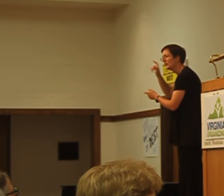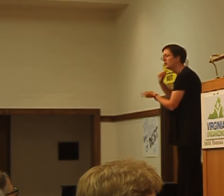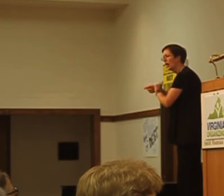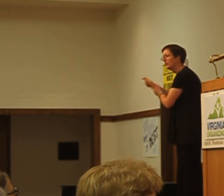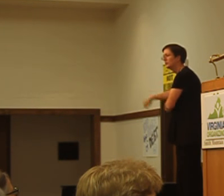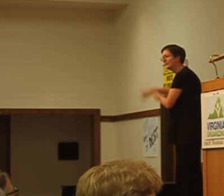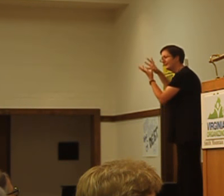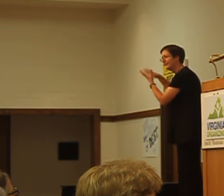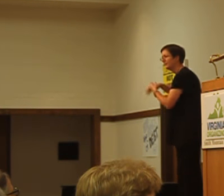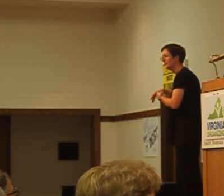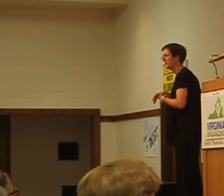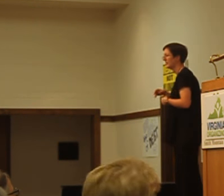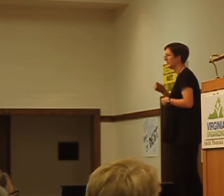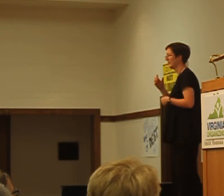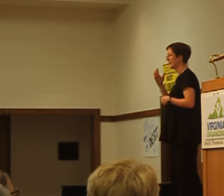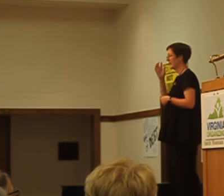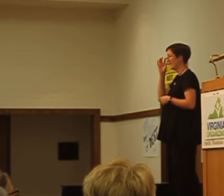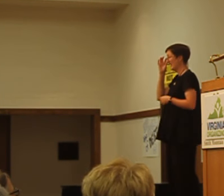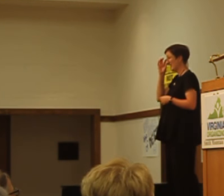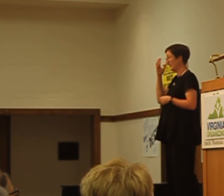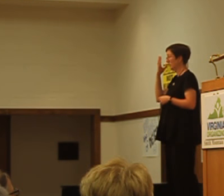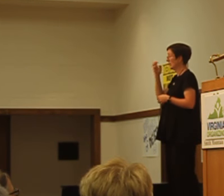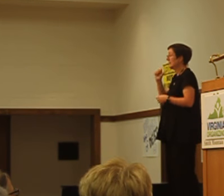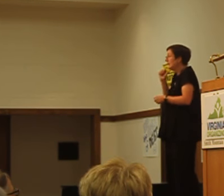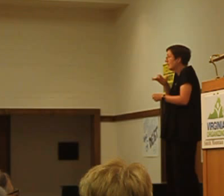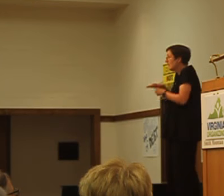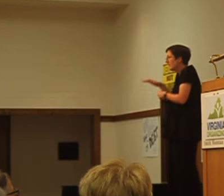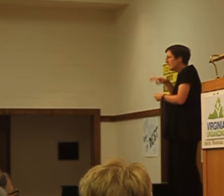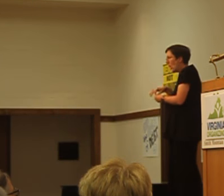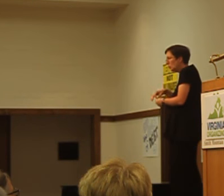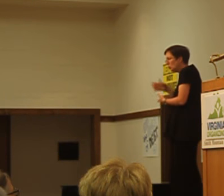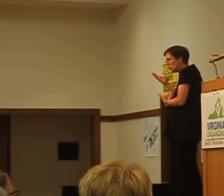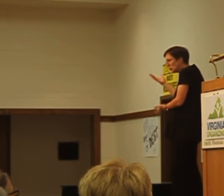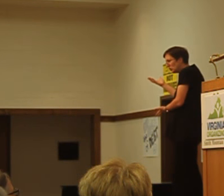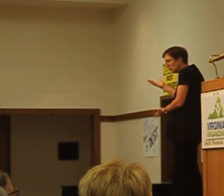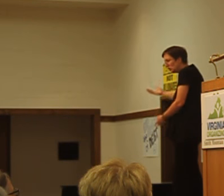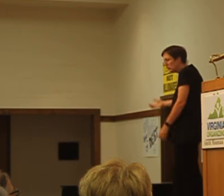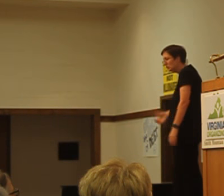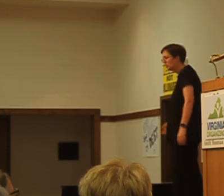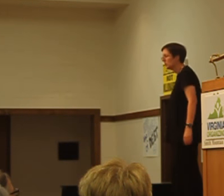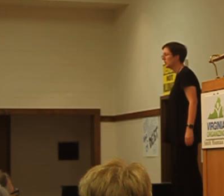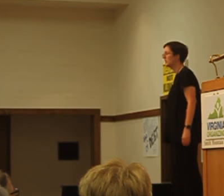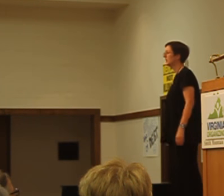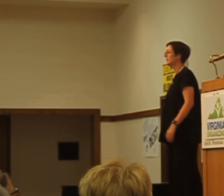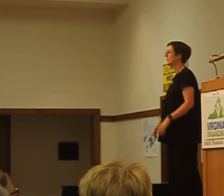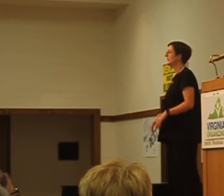because they won't get the votes or they won't get enough votes to get in there.